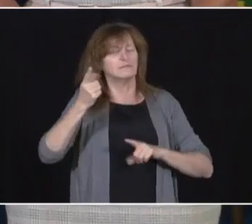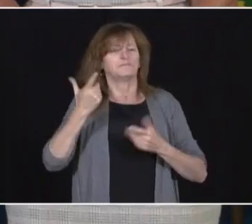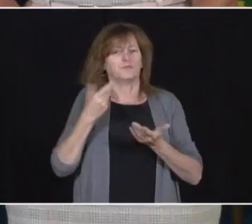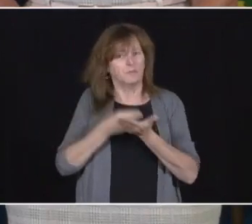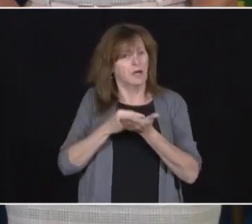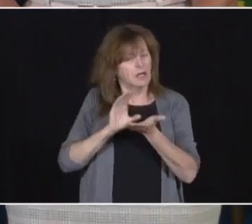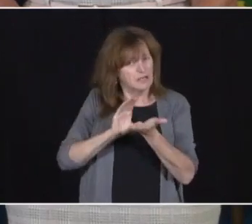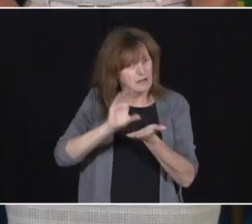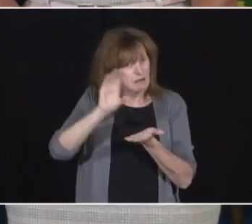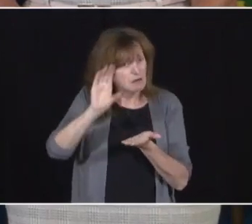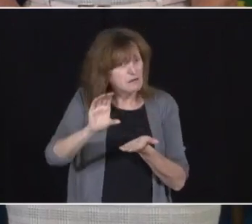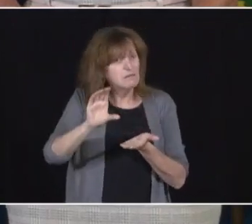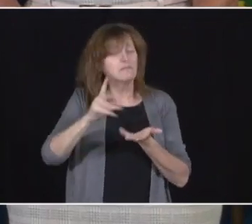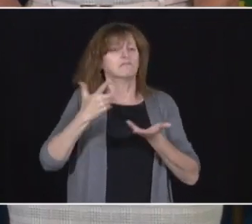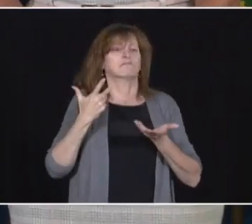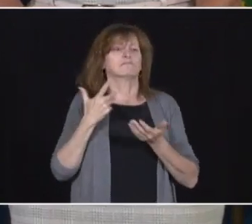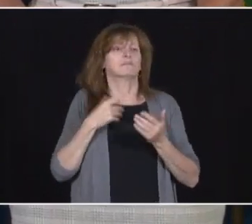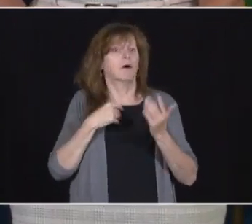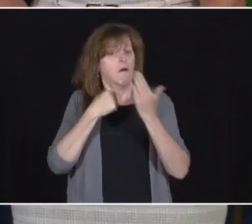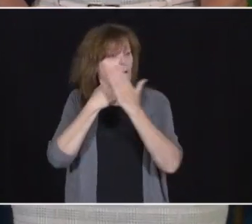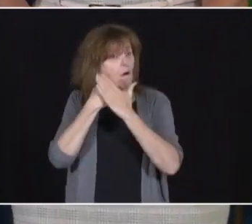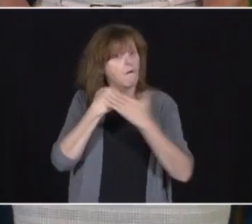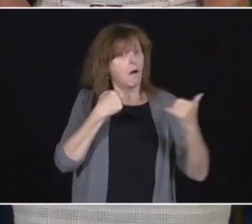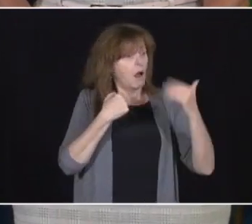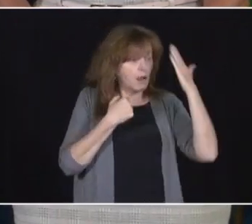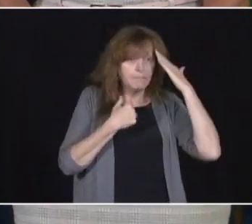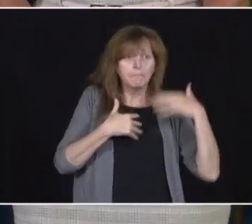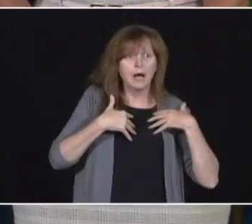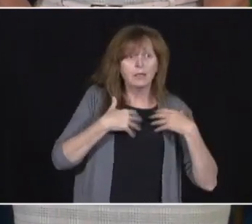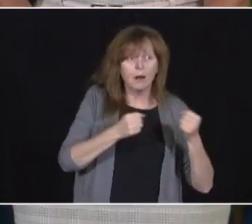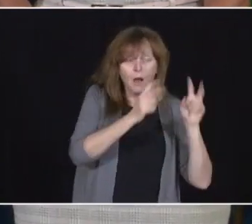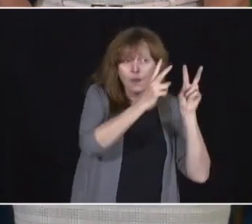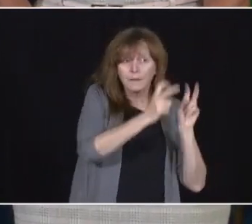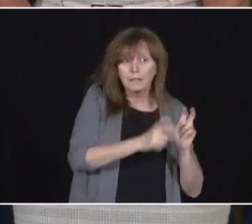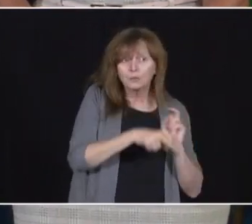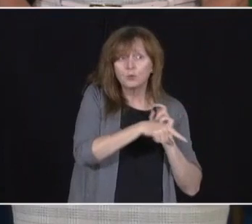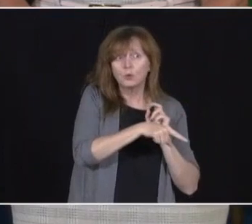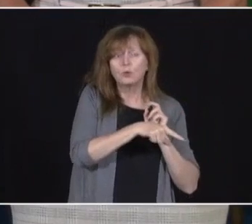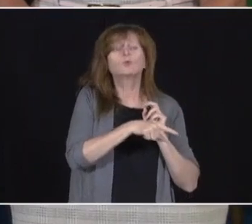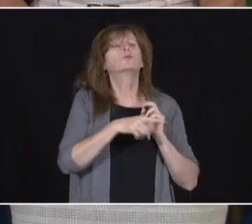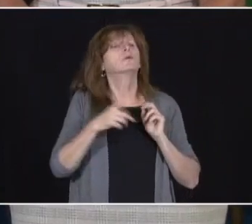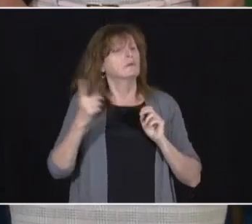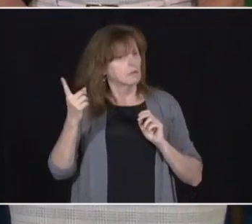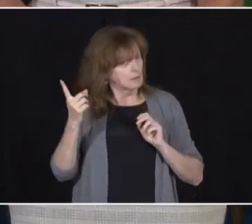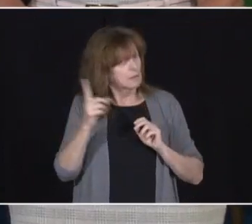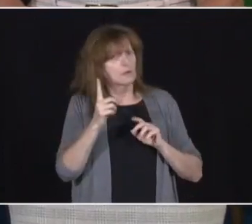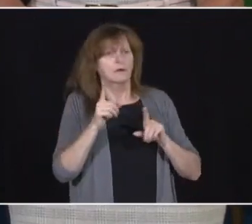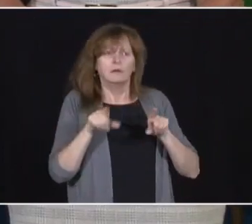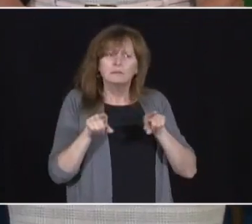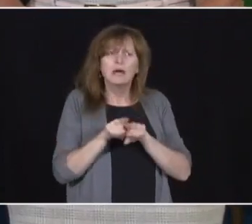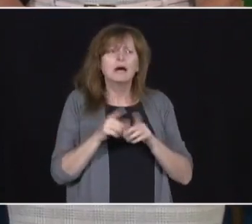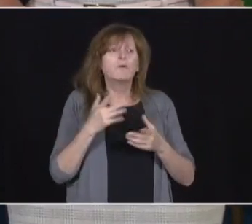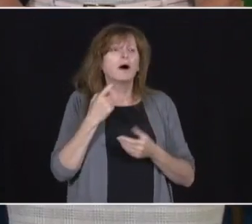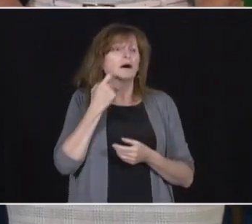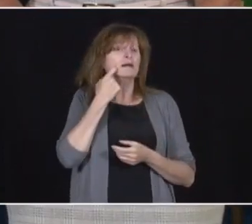with the police. We need more funding for issues, if they go on a call and it is a mental health call